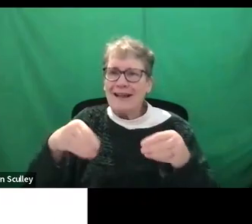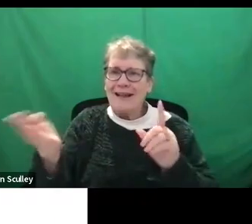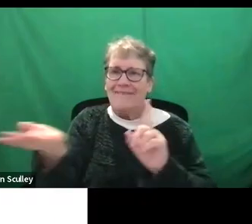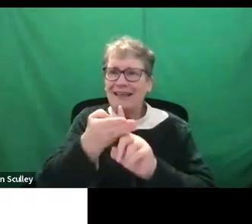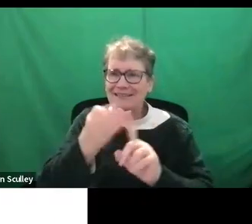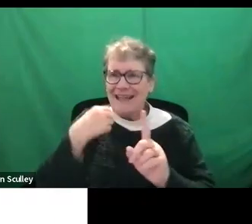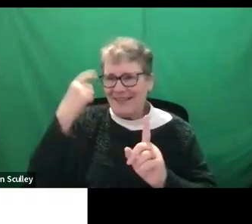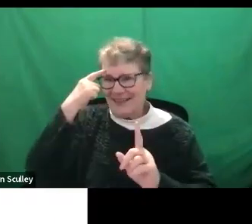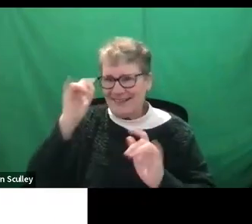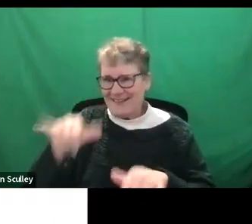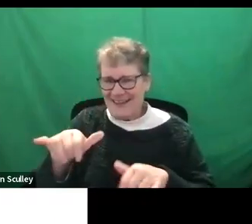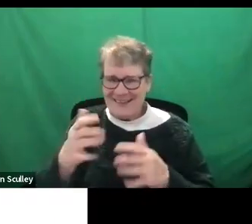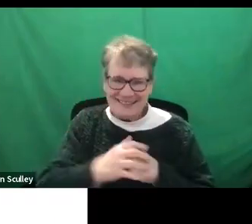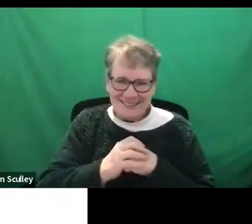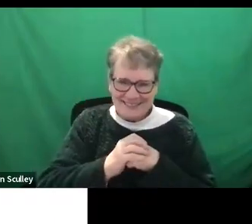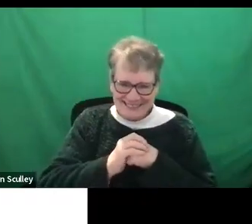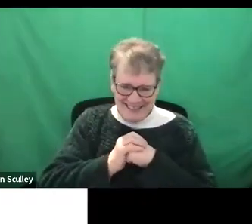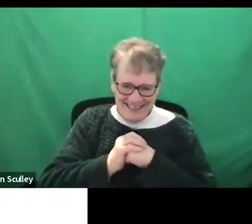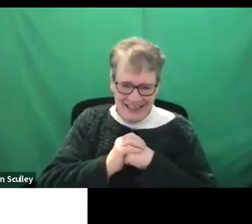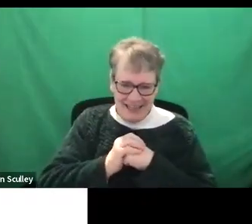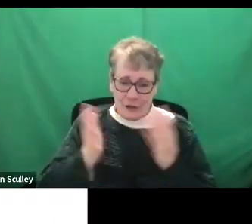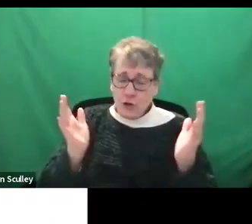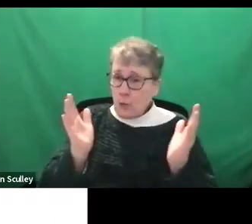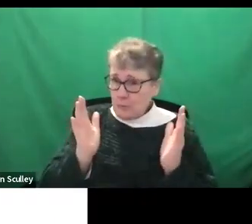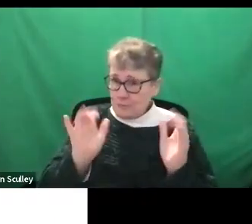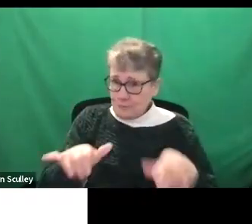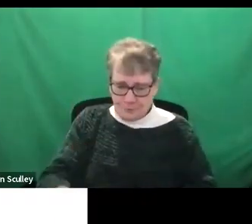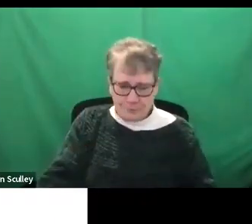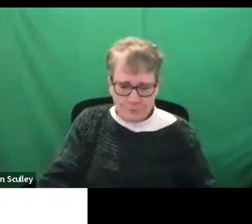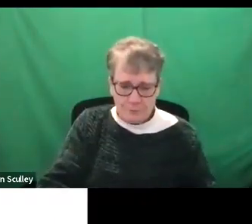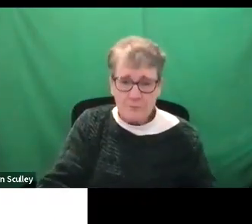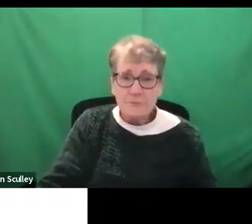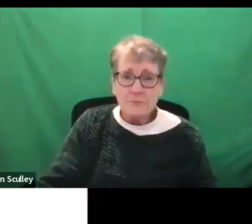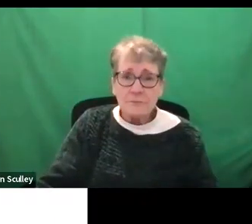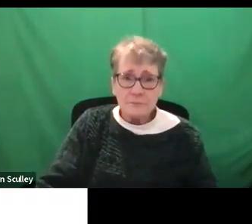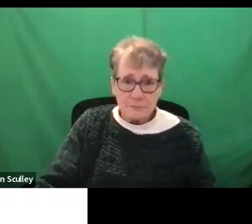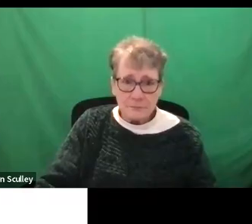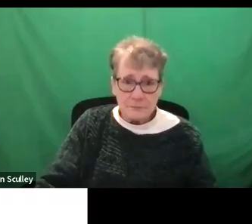so you can't restore something that was never there. So but it is kind of a marketing tool